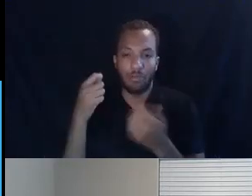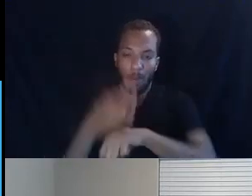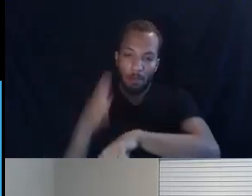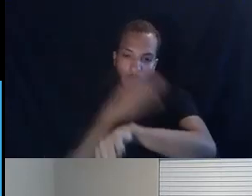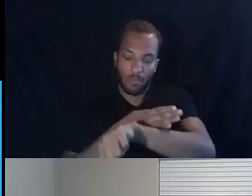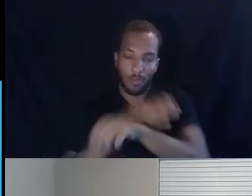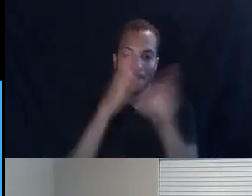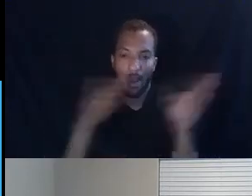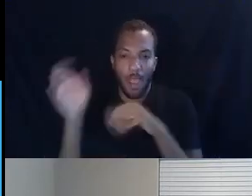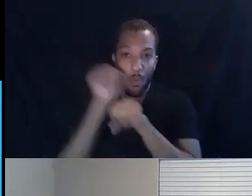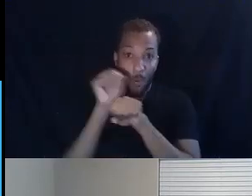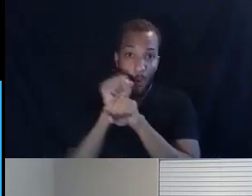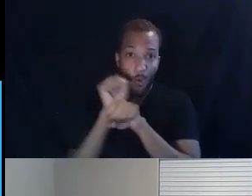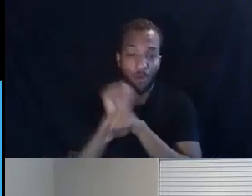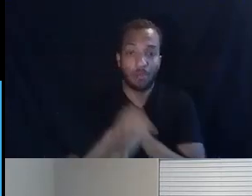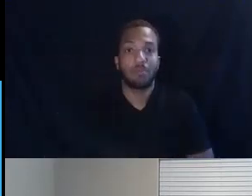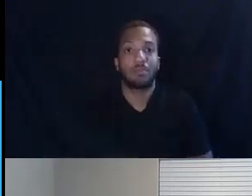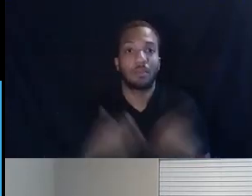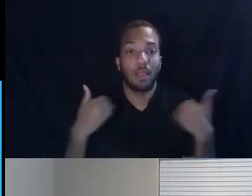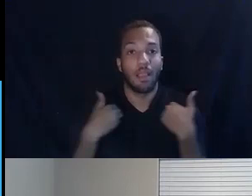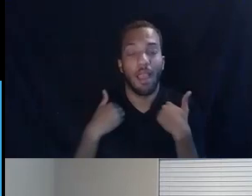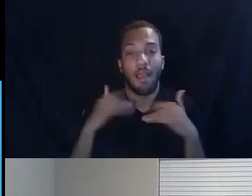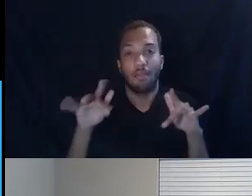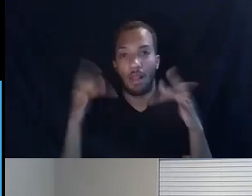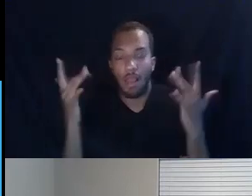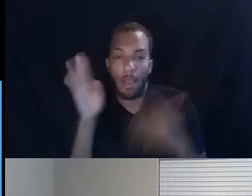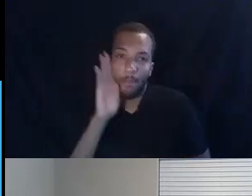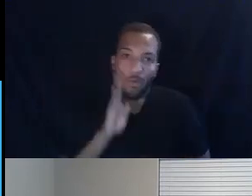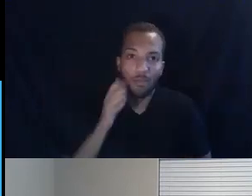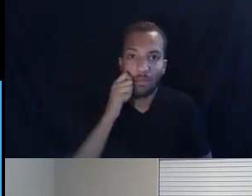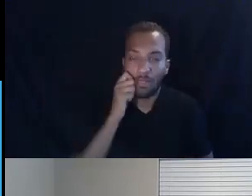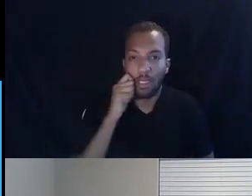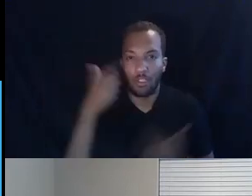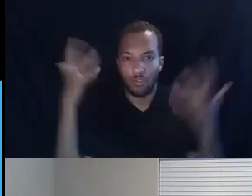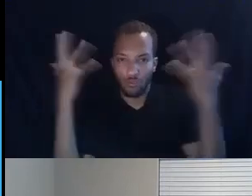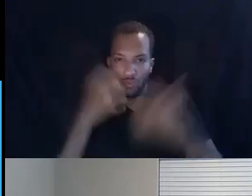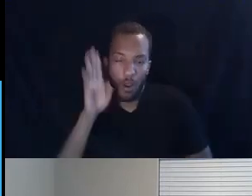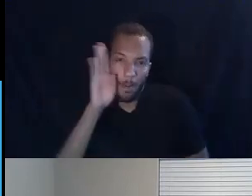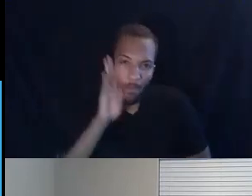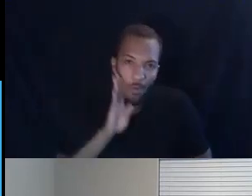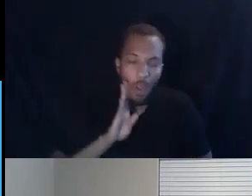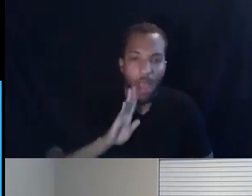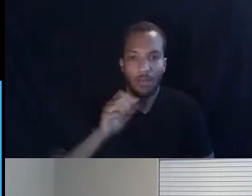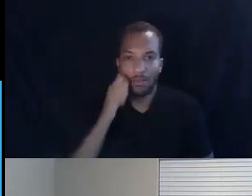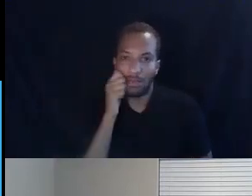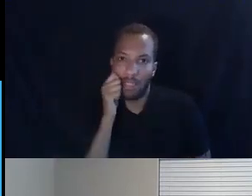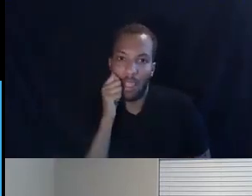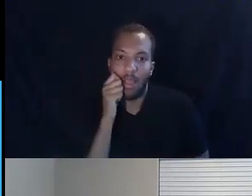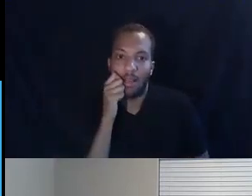And I have olive skin and dark brown hair that is pulled back in a ponytail and I am middle Eastern-American.